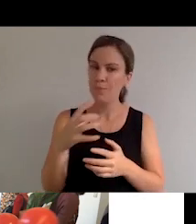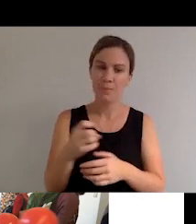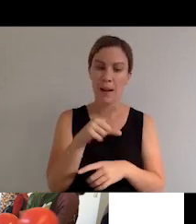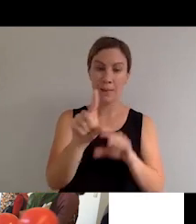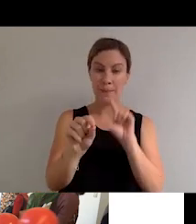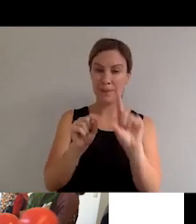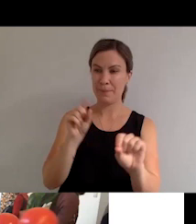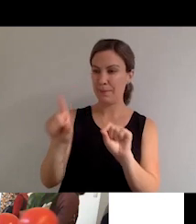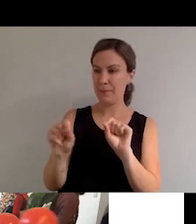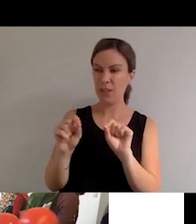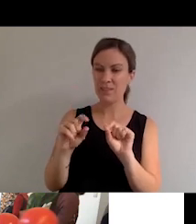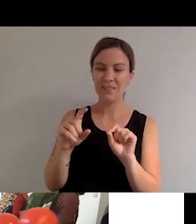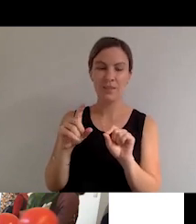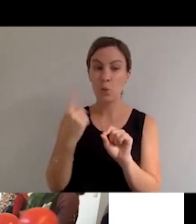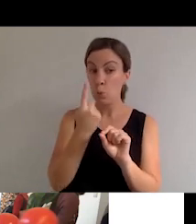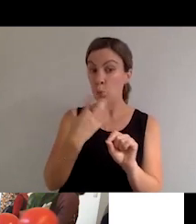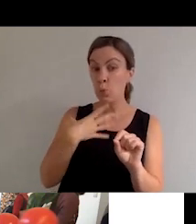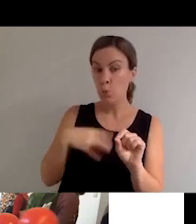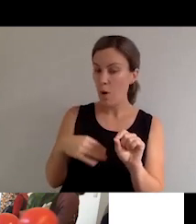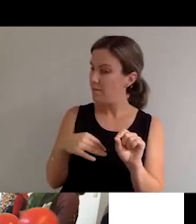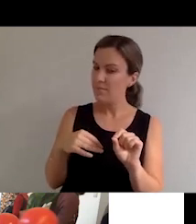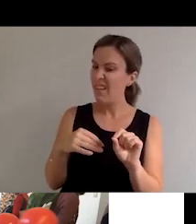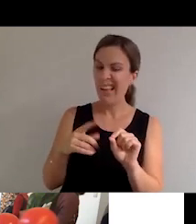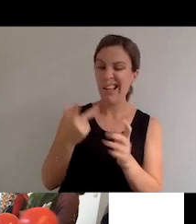time being, the rest of those things probably need to be saved.